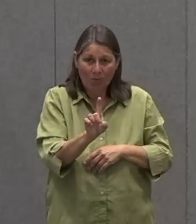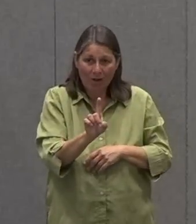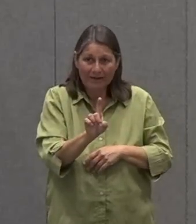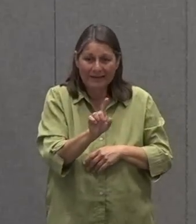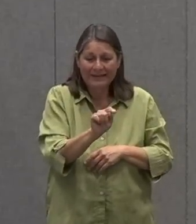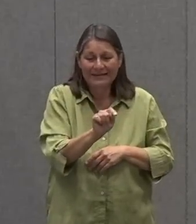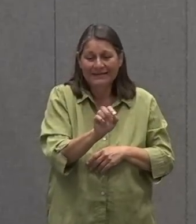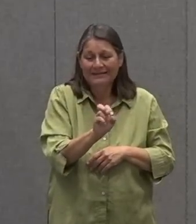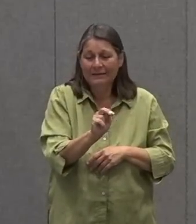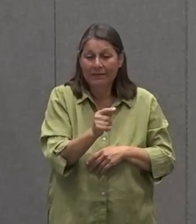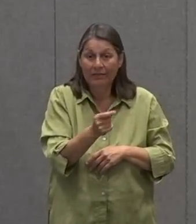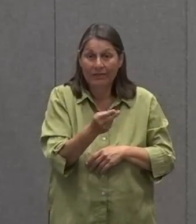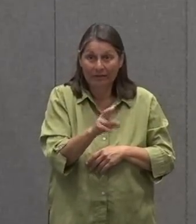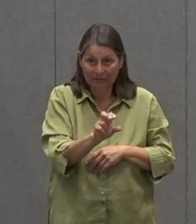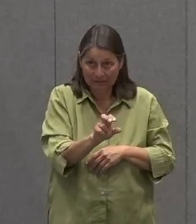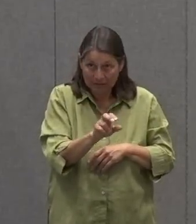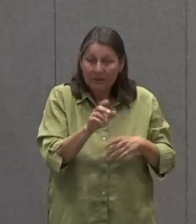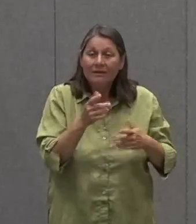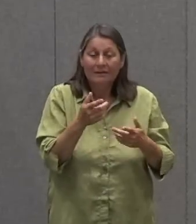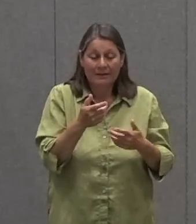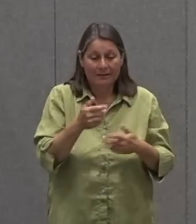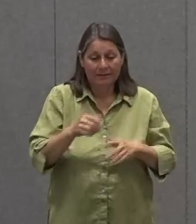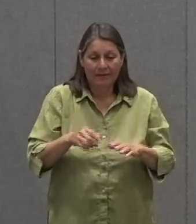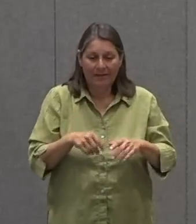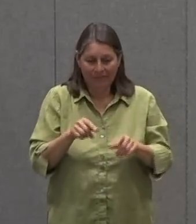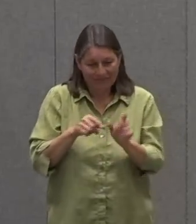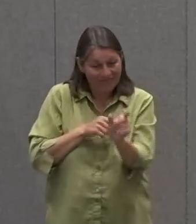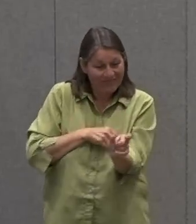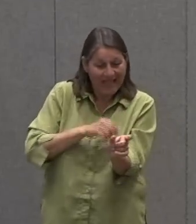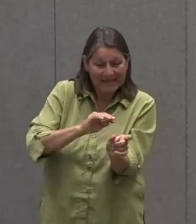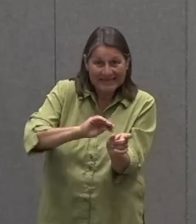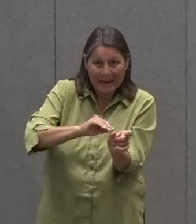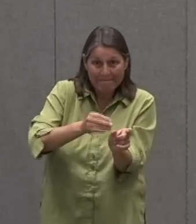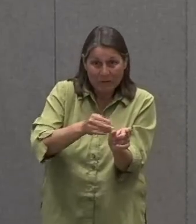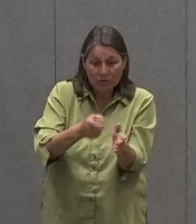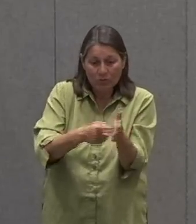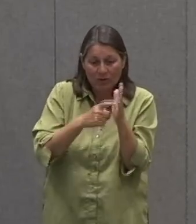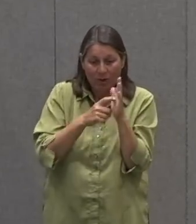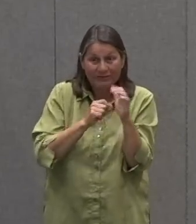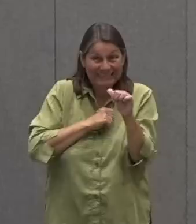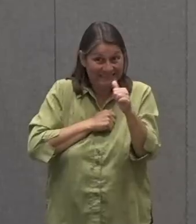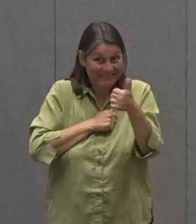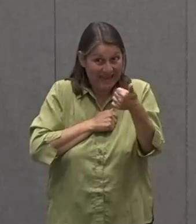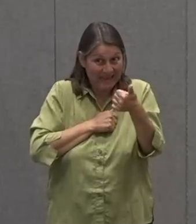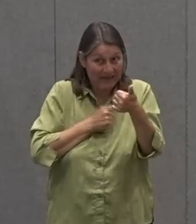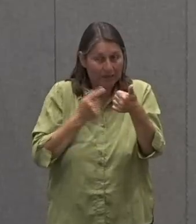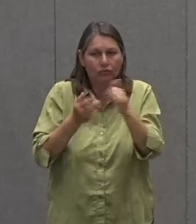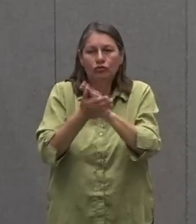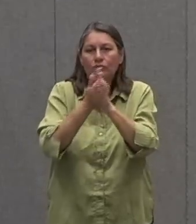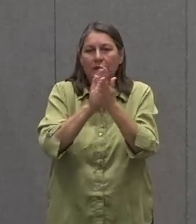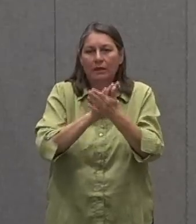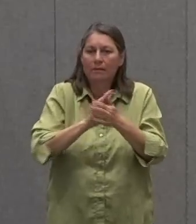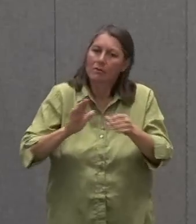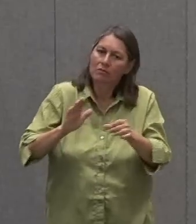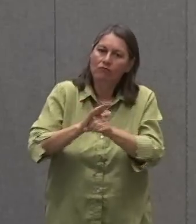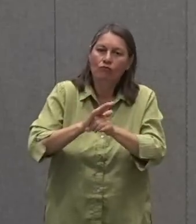It's very important to know that about that too. Okay, so when we're seeing this number so far,